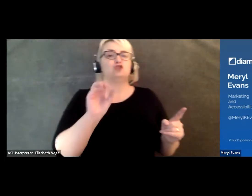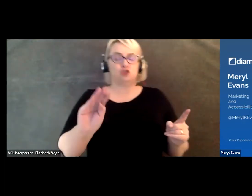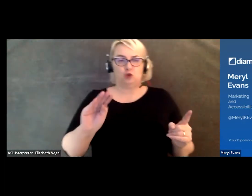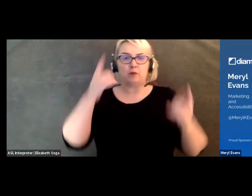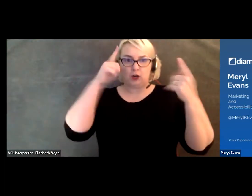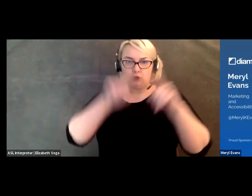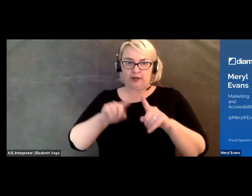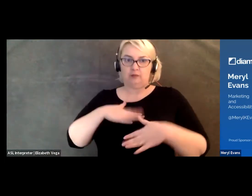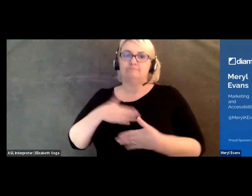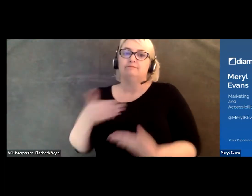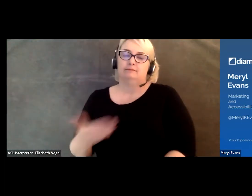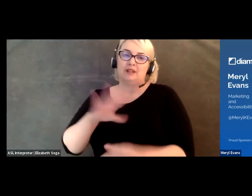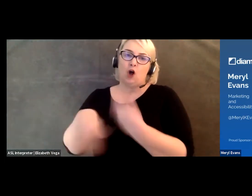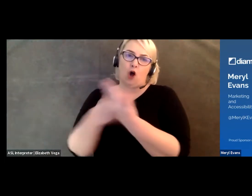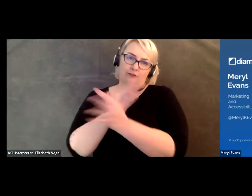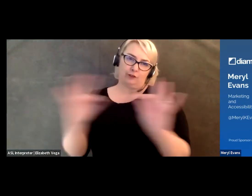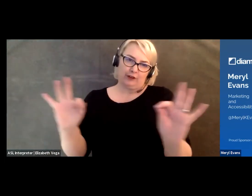But it took about eight months before that happened.